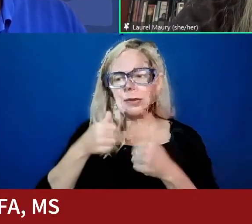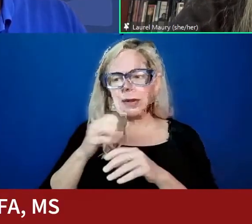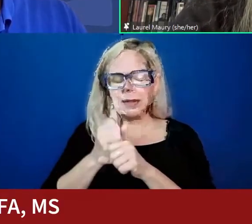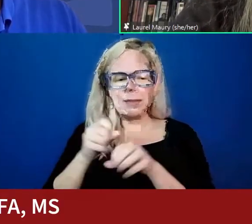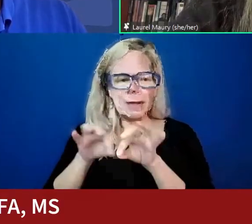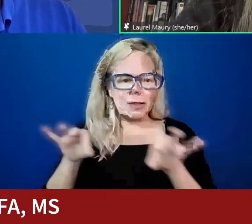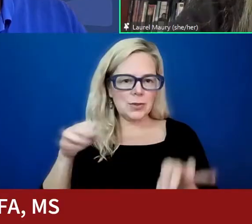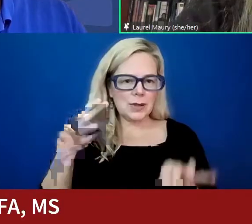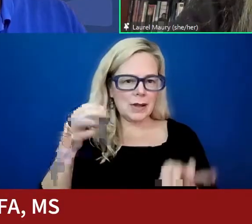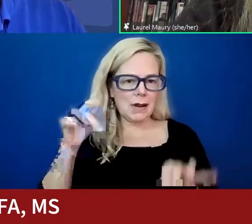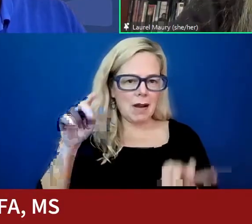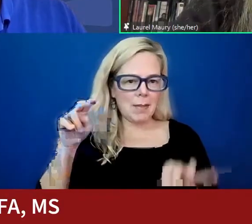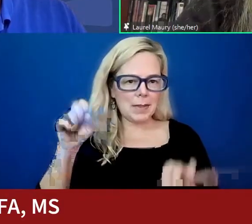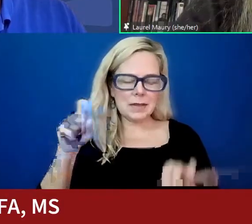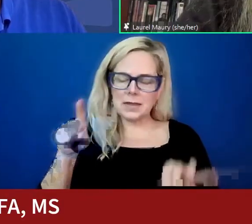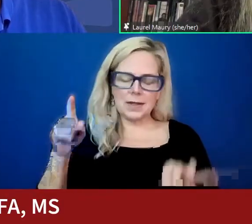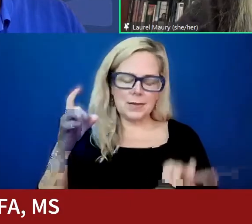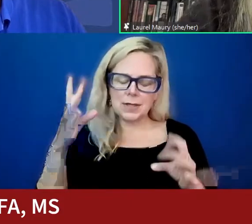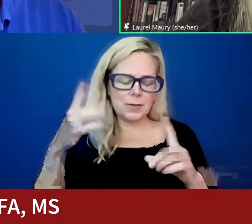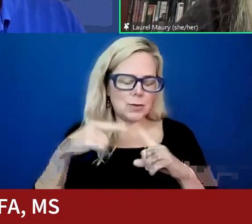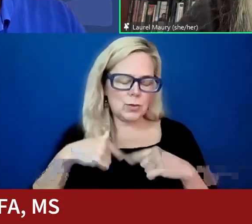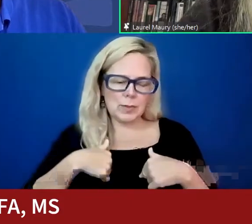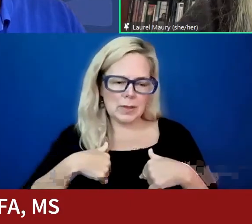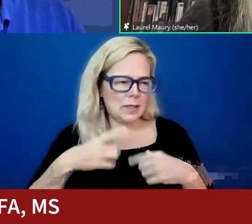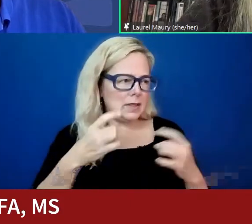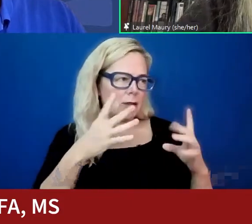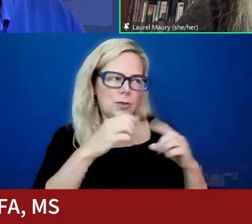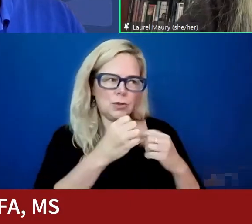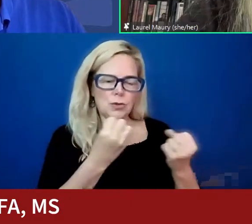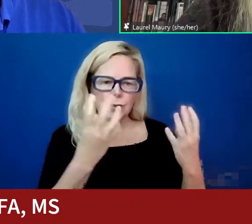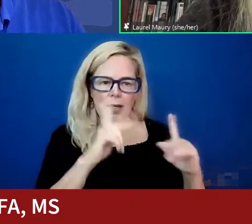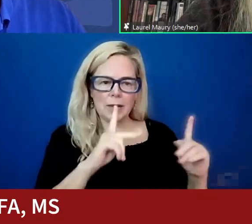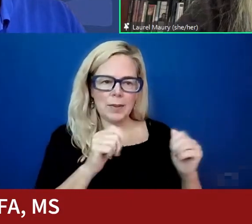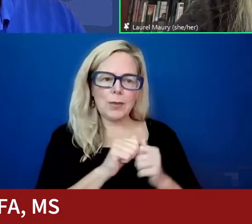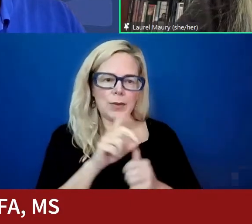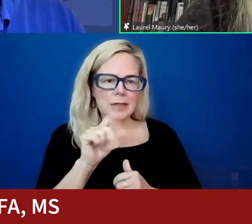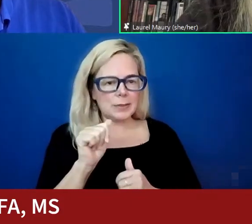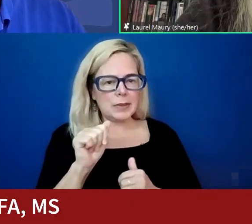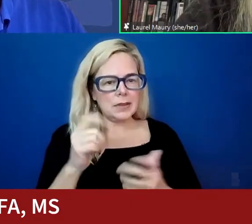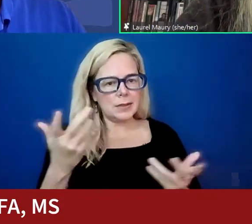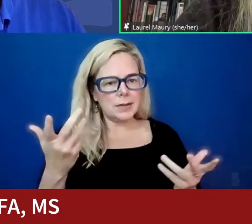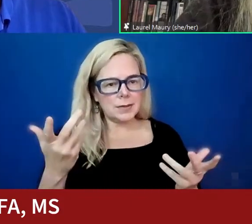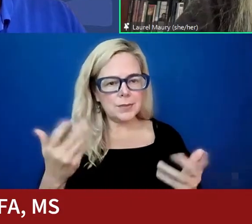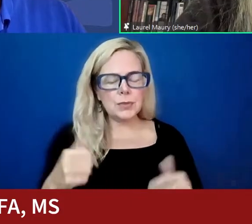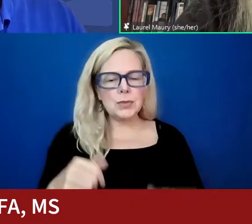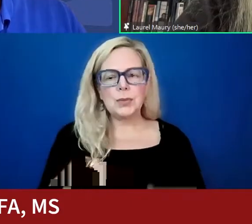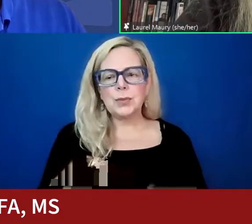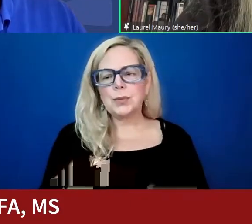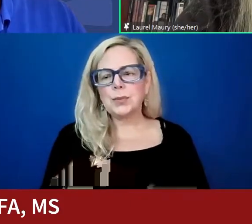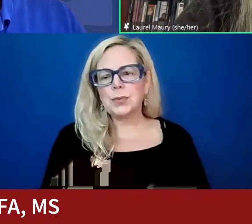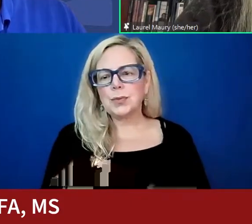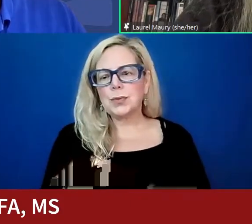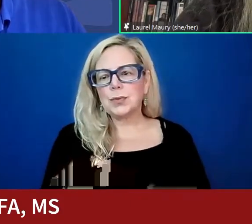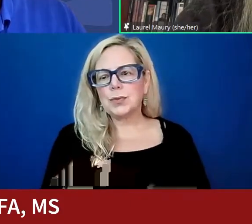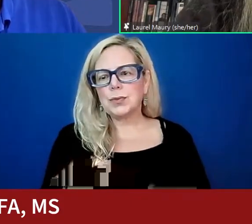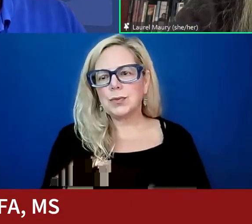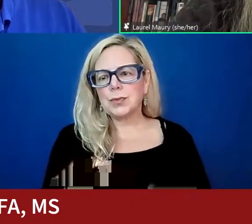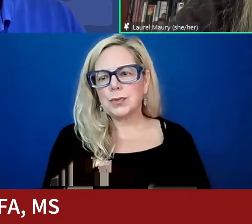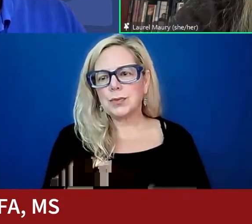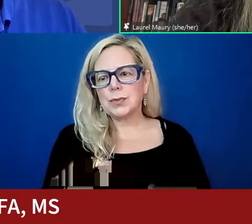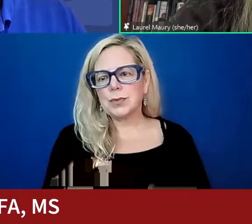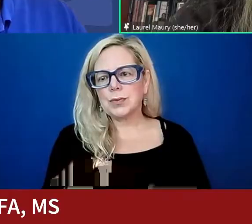And we tried I um actually um I have uh I am hard of hearing. I have ADHD and I have primary